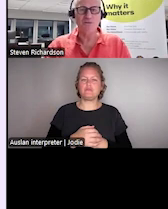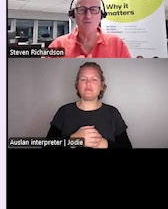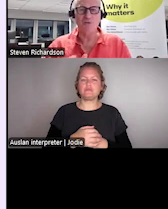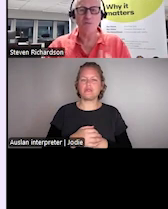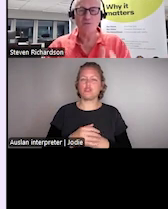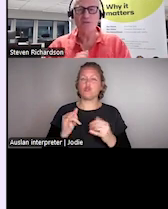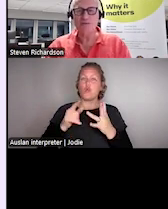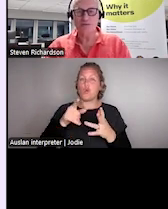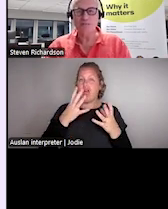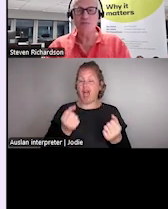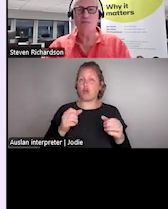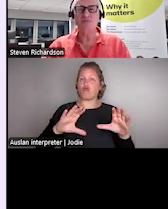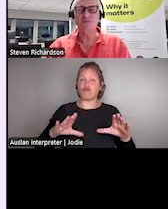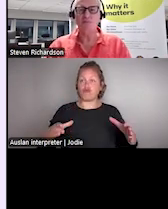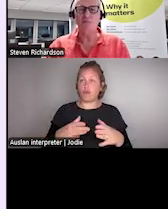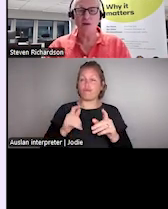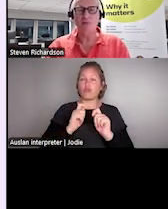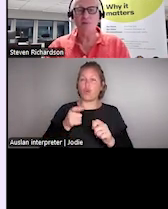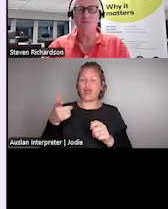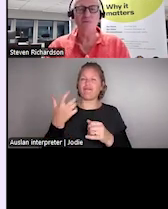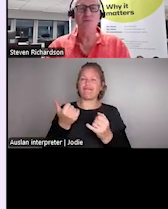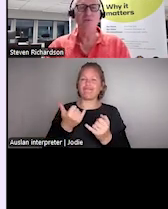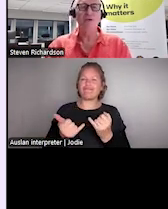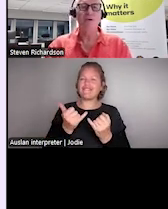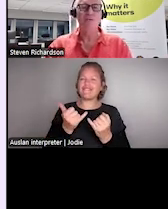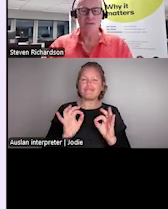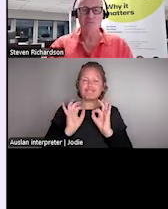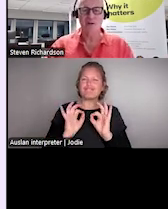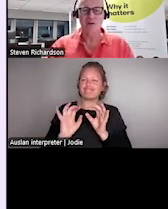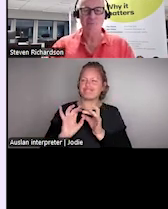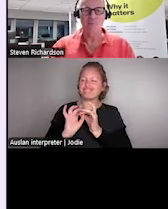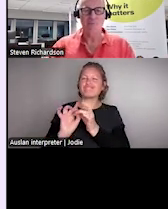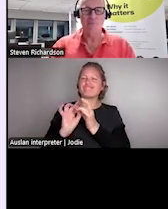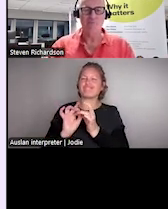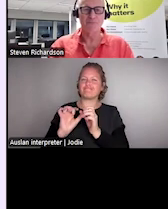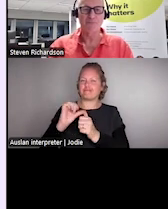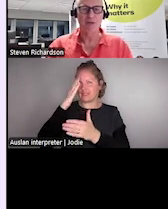who have a personalised experience and feel quite close to you is really important.